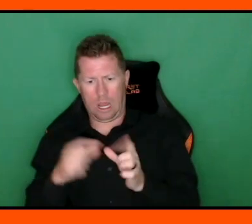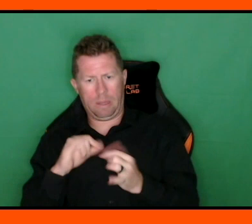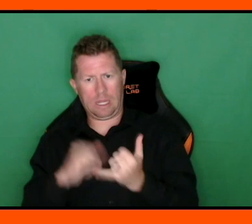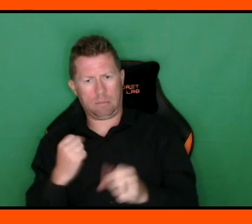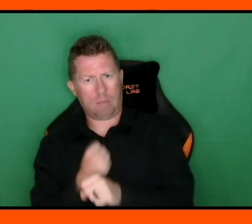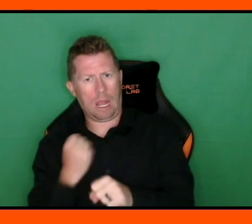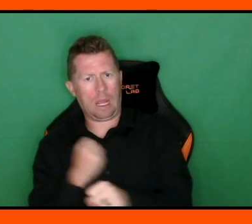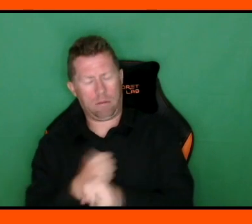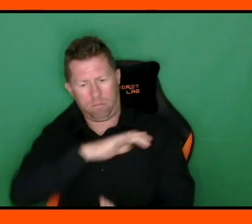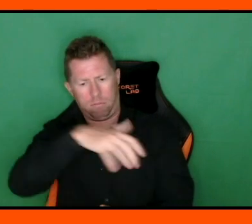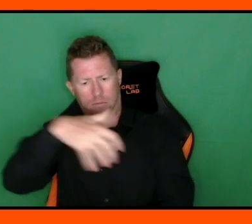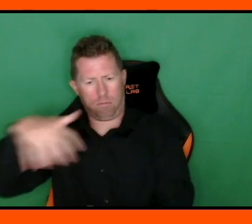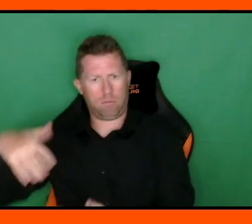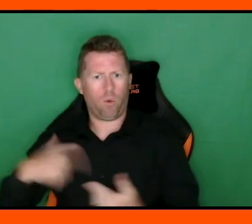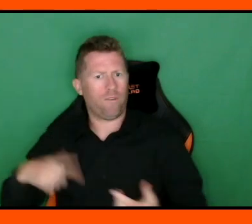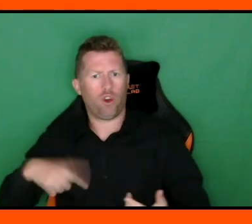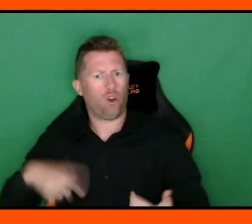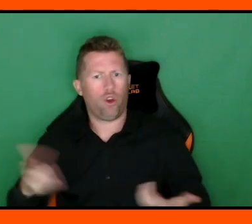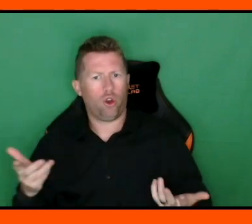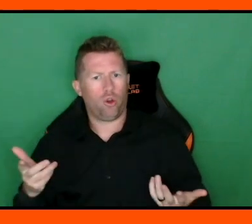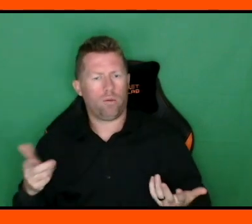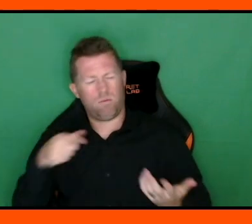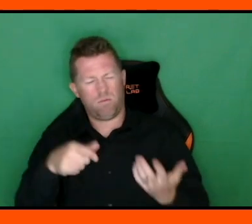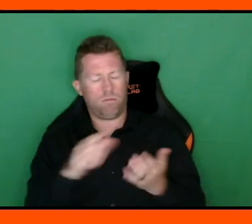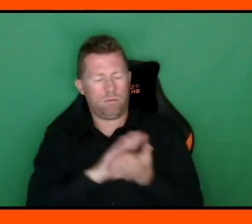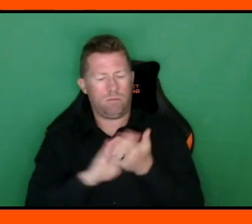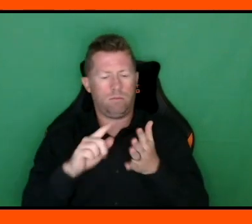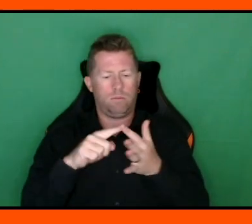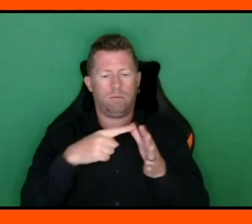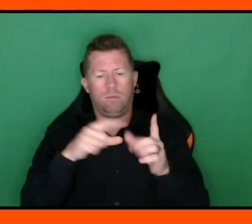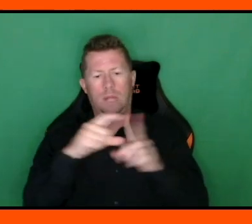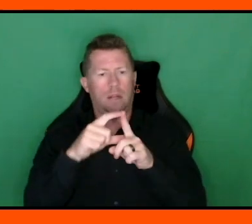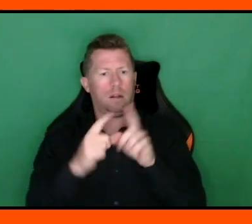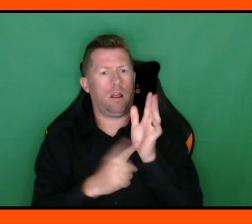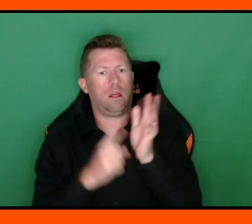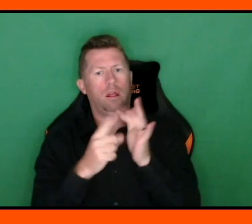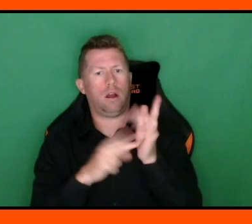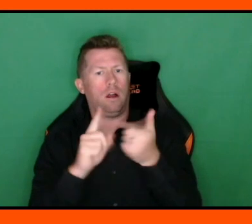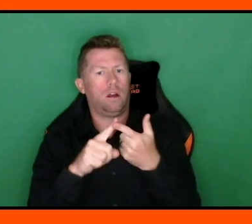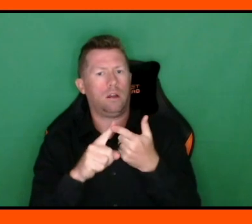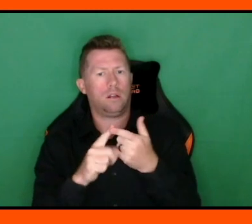You can regard this, I guess, as your headline and we’re really after you explaining in one or two sentences what information you’ll need.